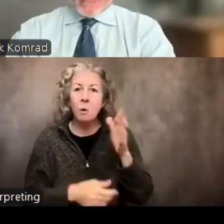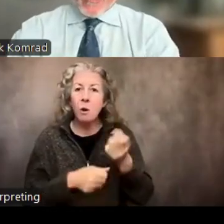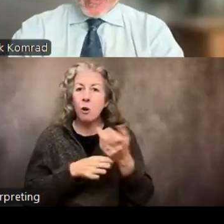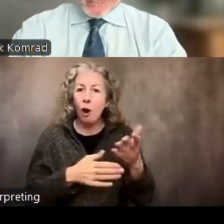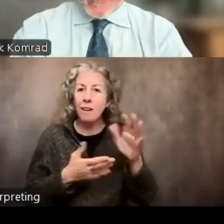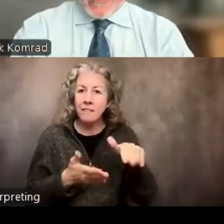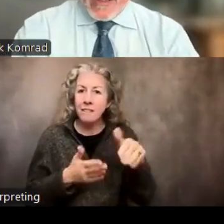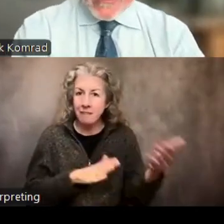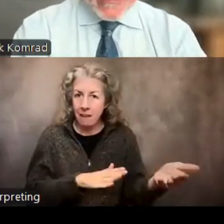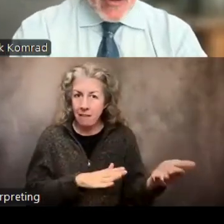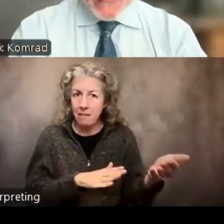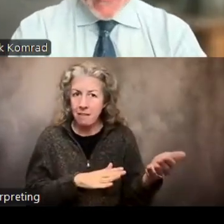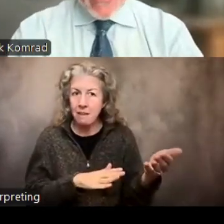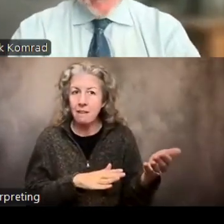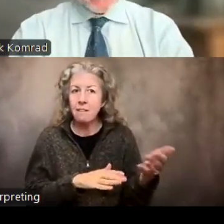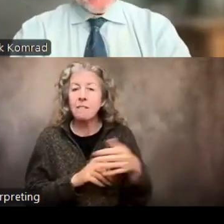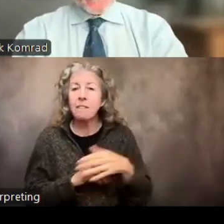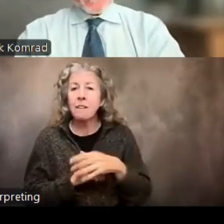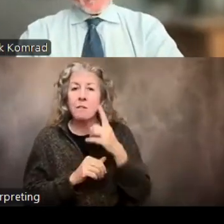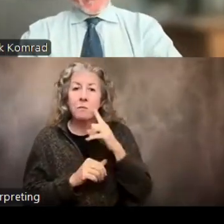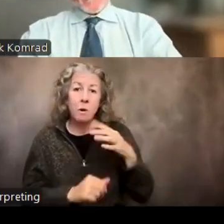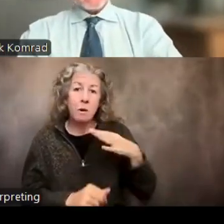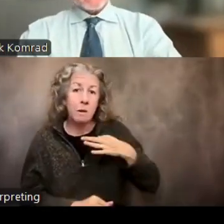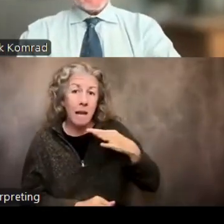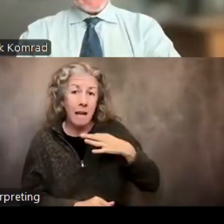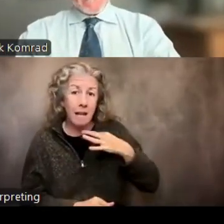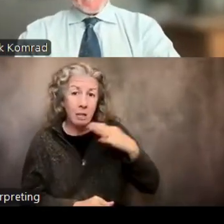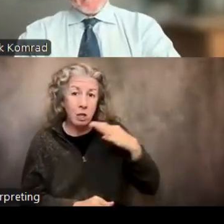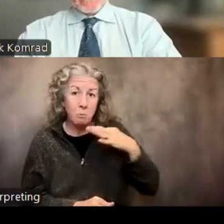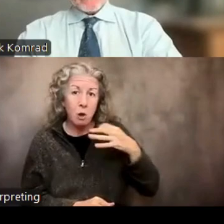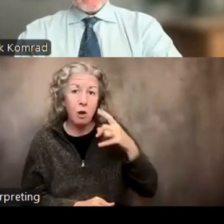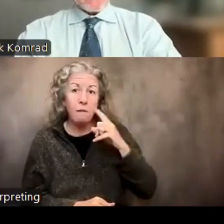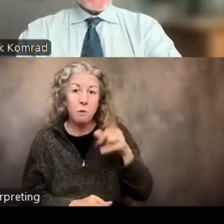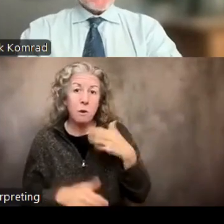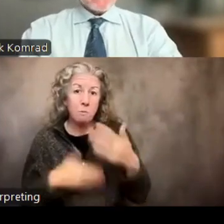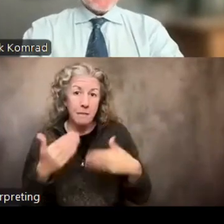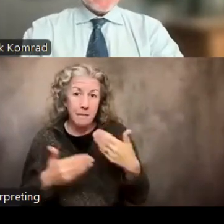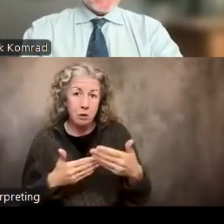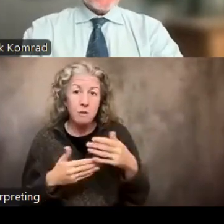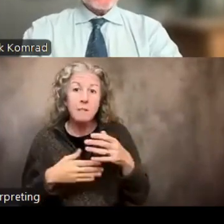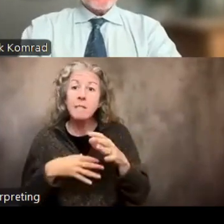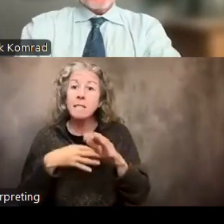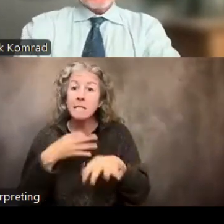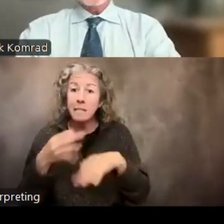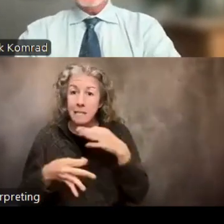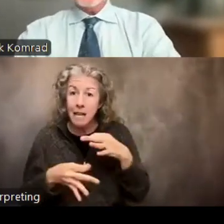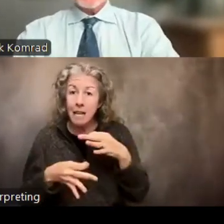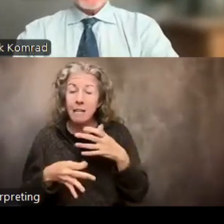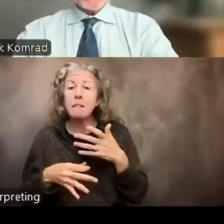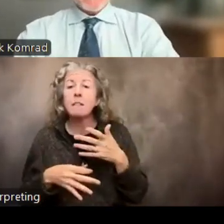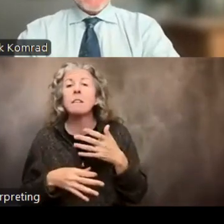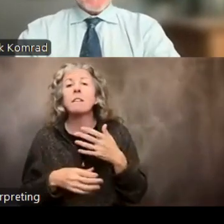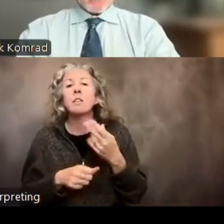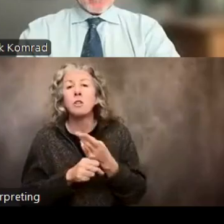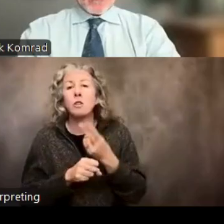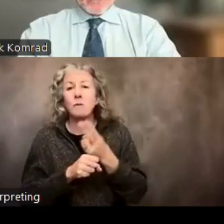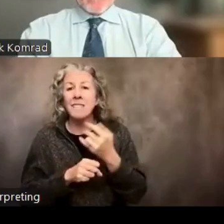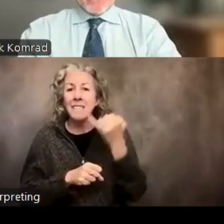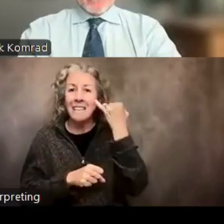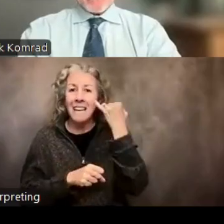regard to eligibility for these procedures, and instead replaced it with the notion of the conditions that are both